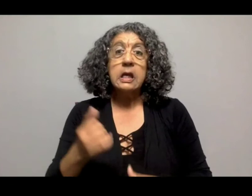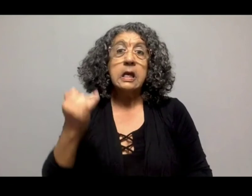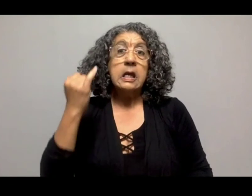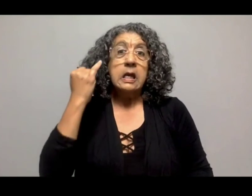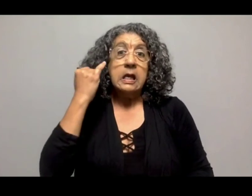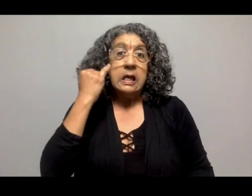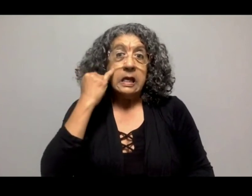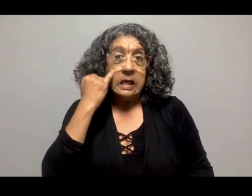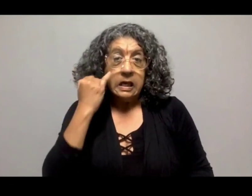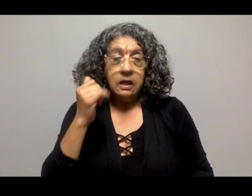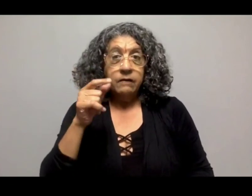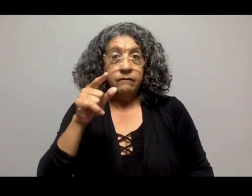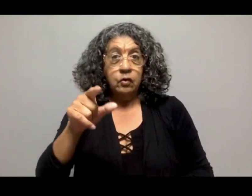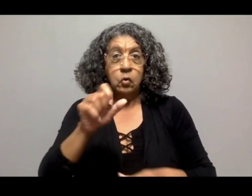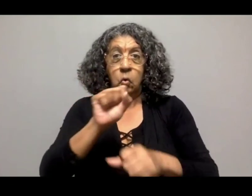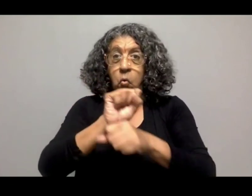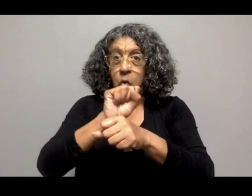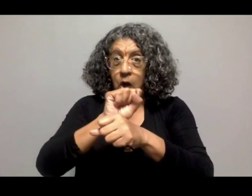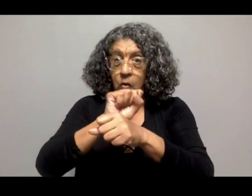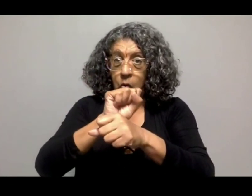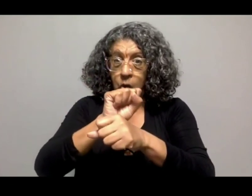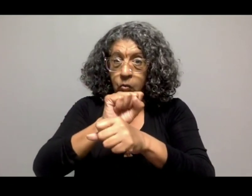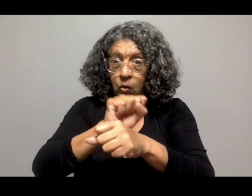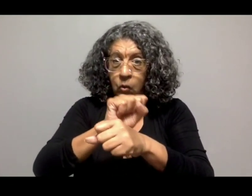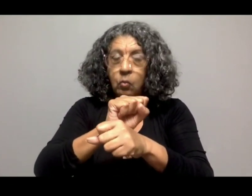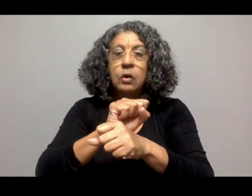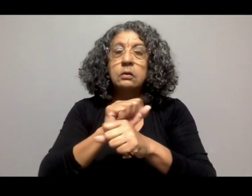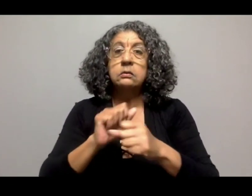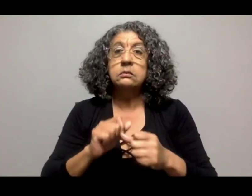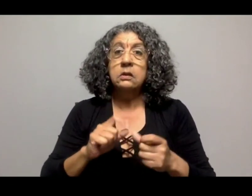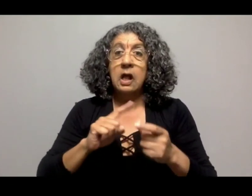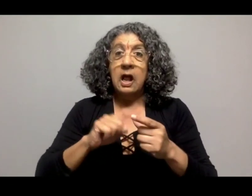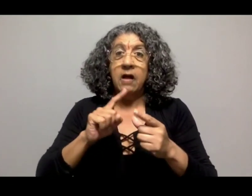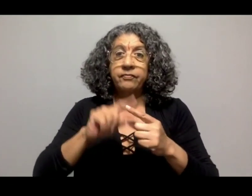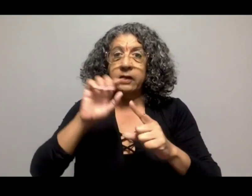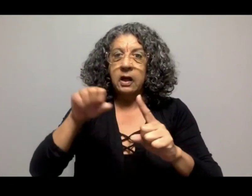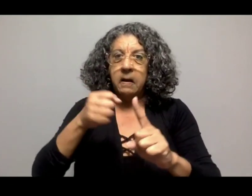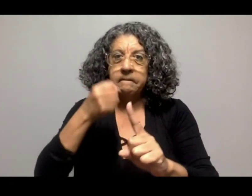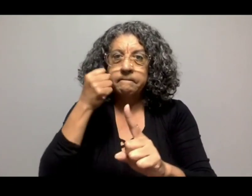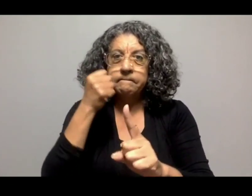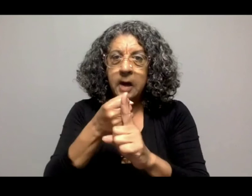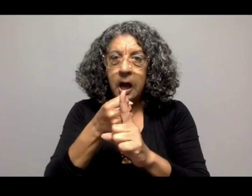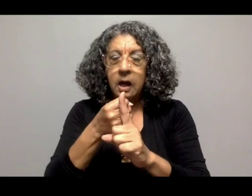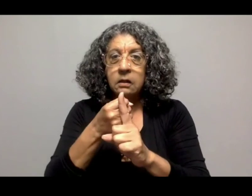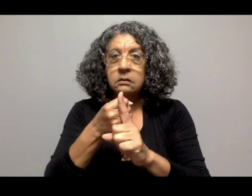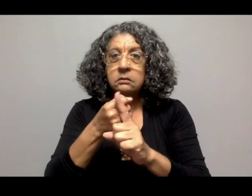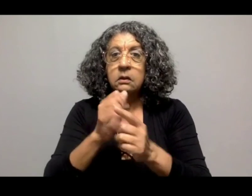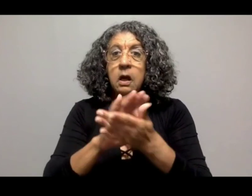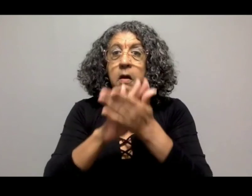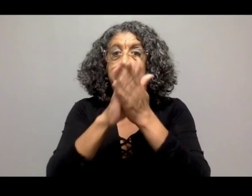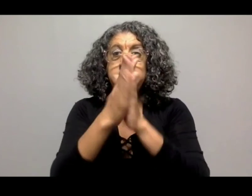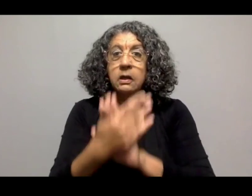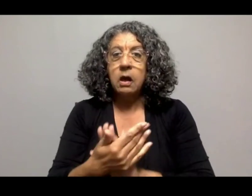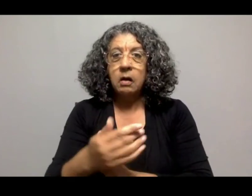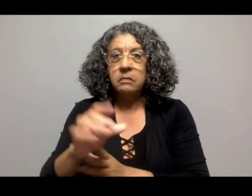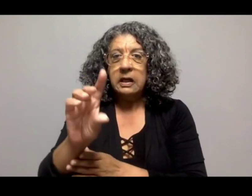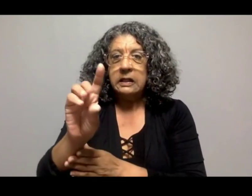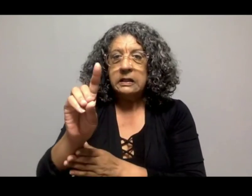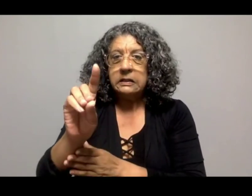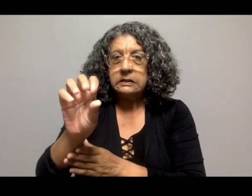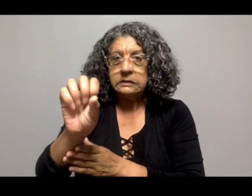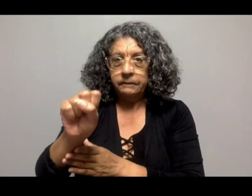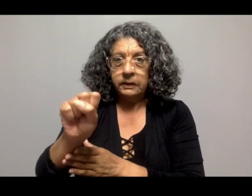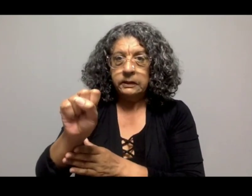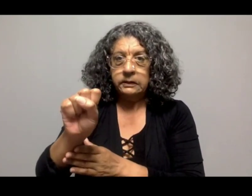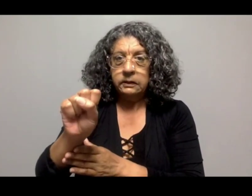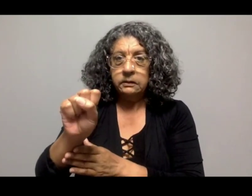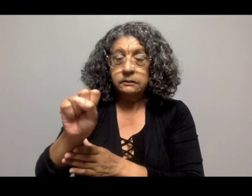If you work and continue to work and then suddenly you become disabled